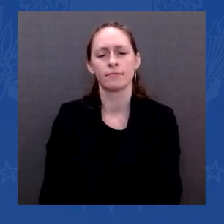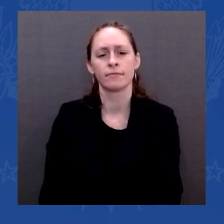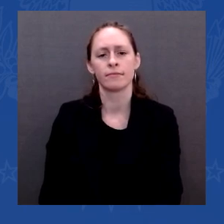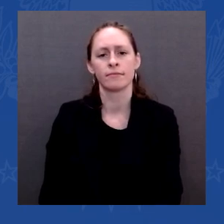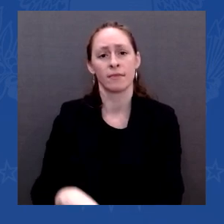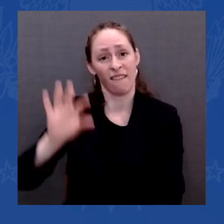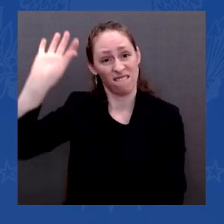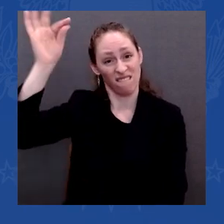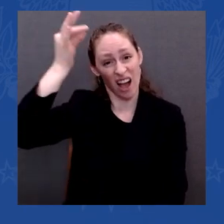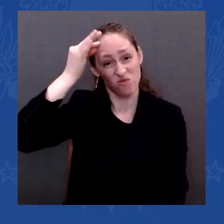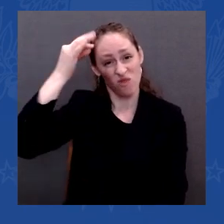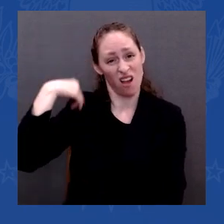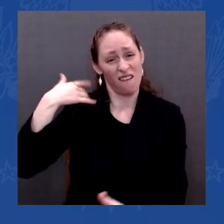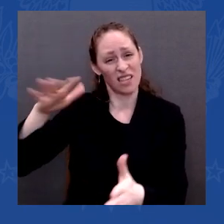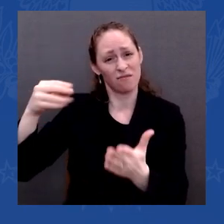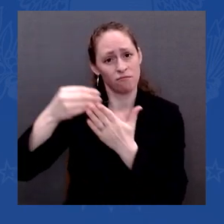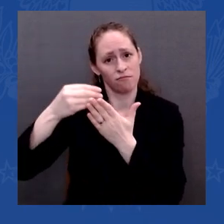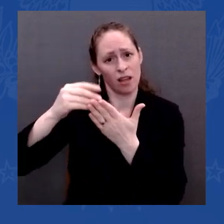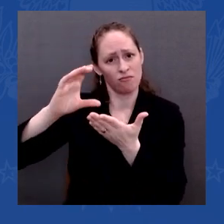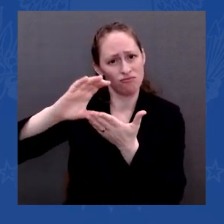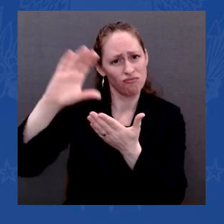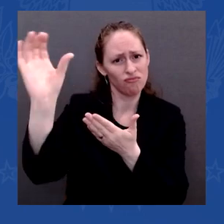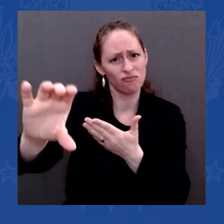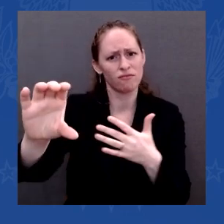Directly to them. I mean it. It’s not a joke.